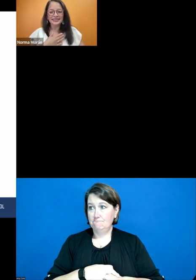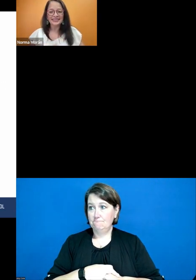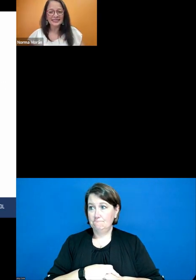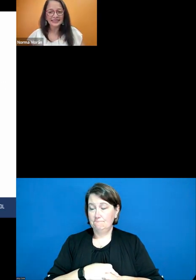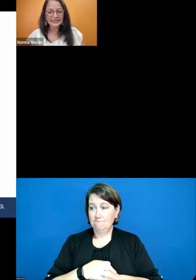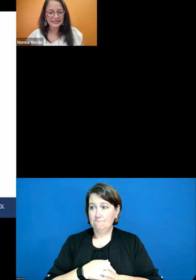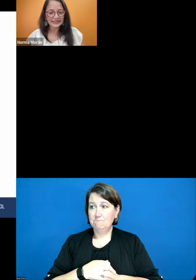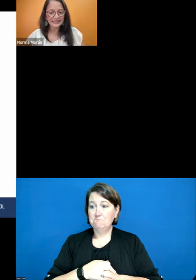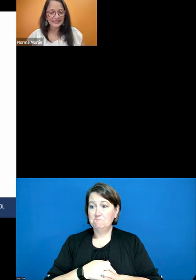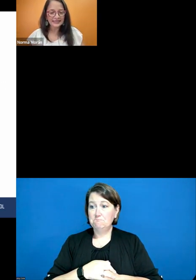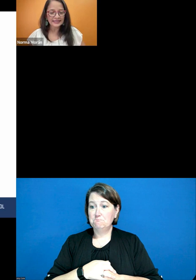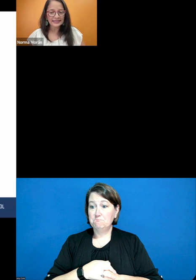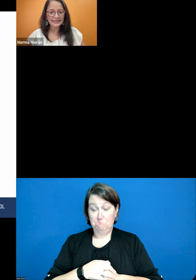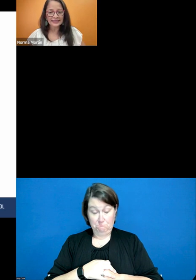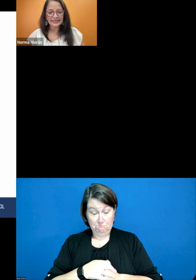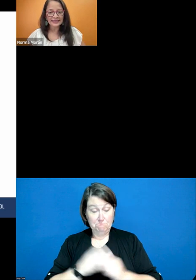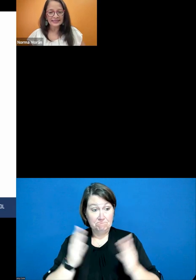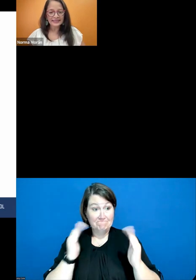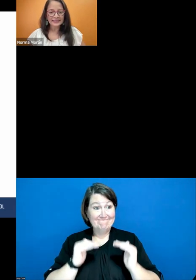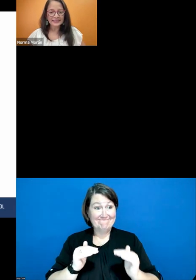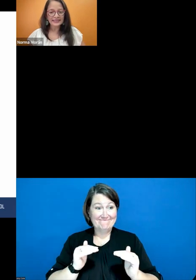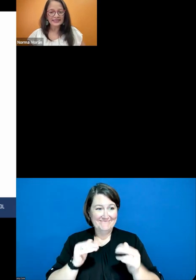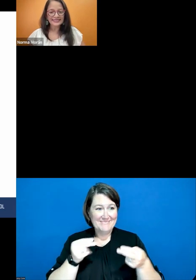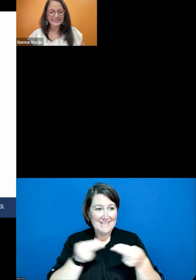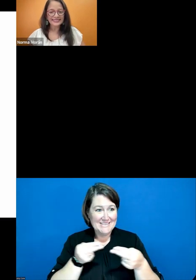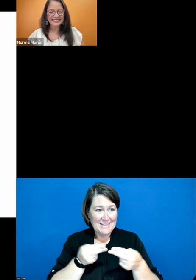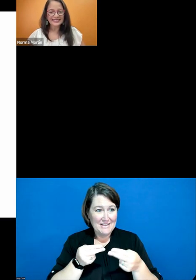Could you do the next slide, please?